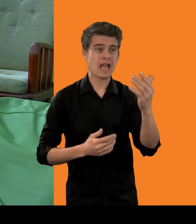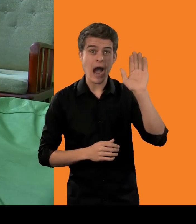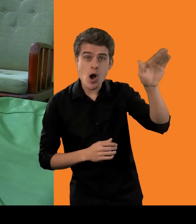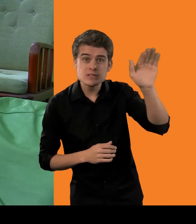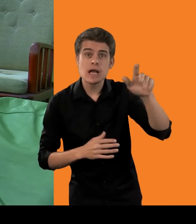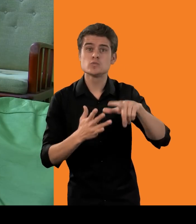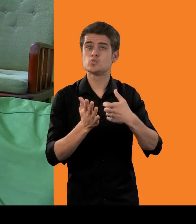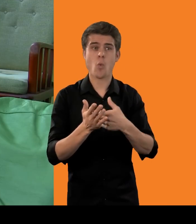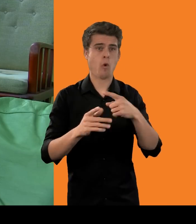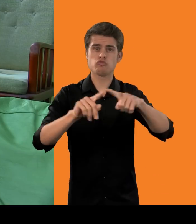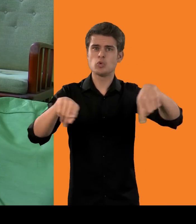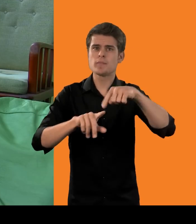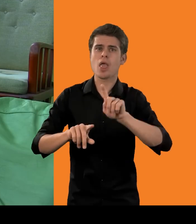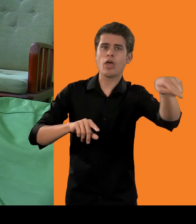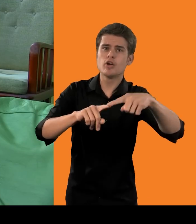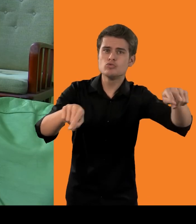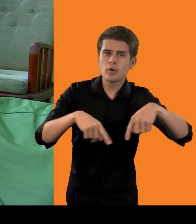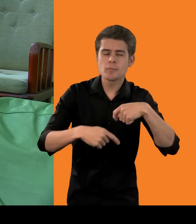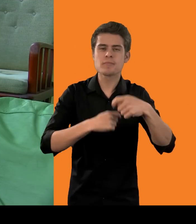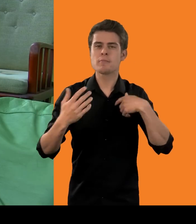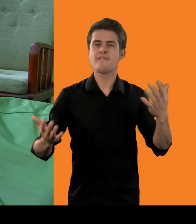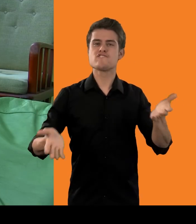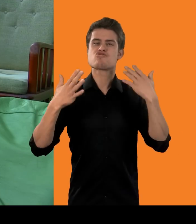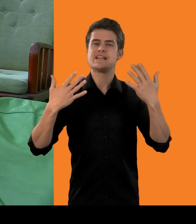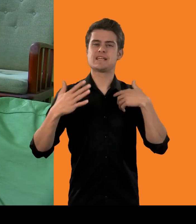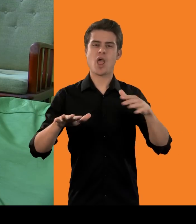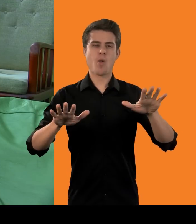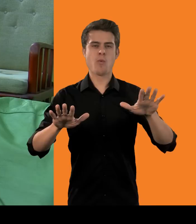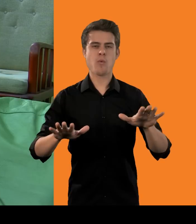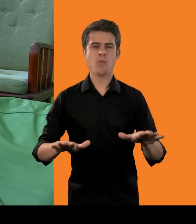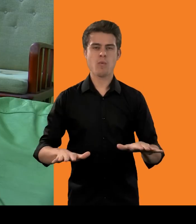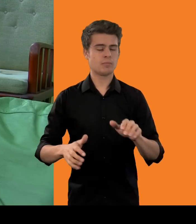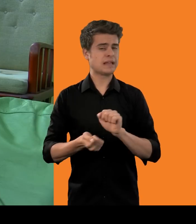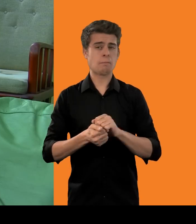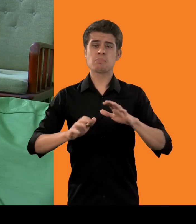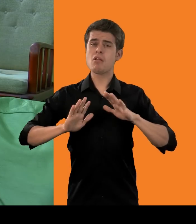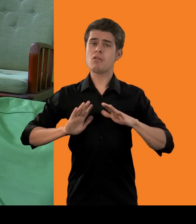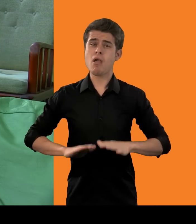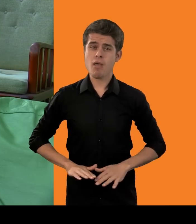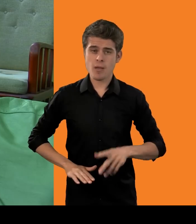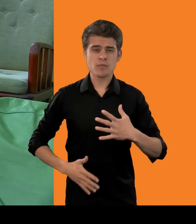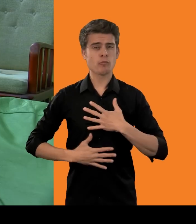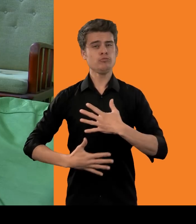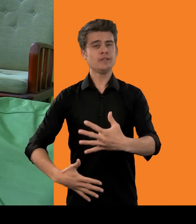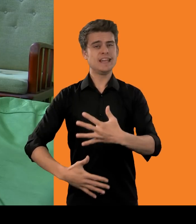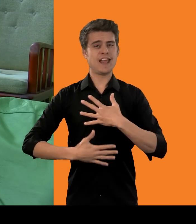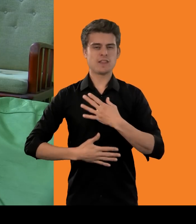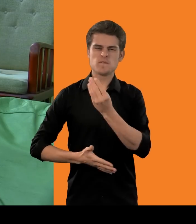take myself out of the room or hall, wherever it is, I go out in the fresh air and I just try to